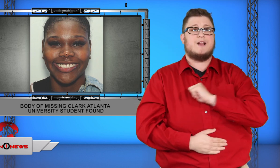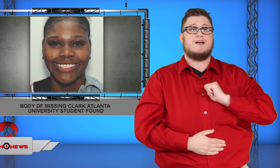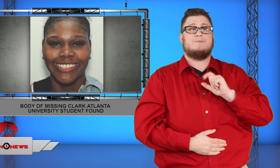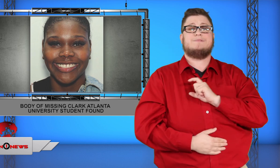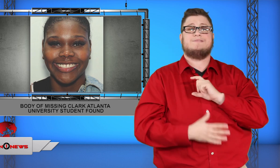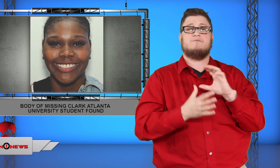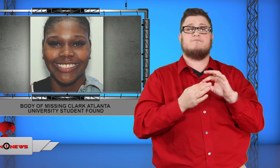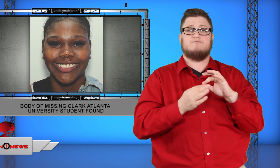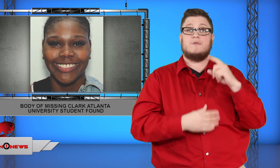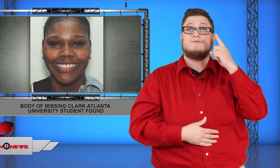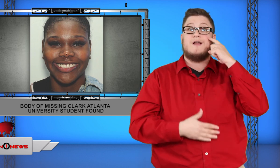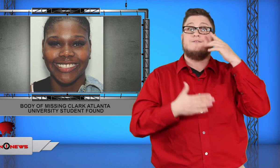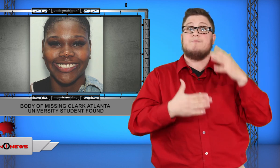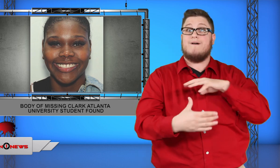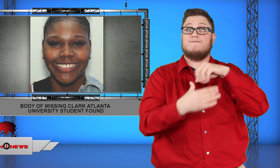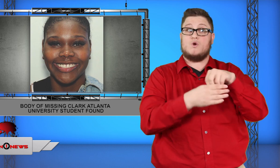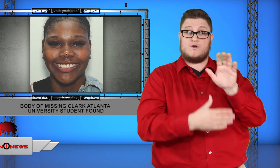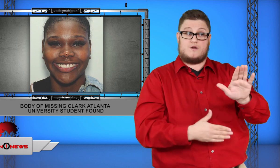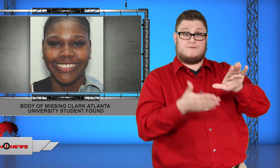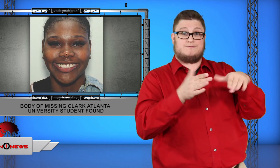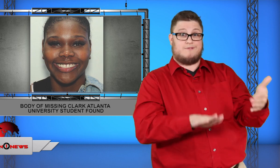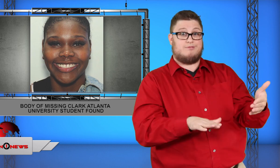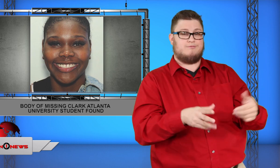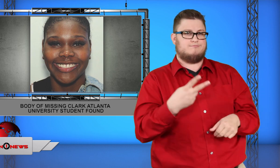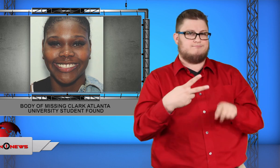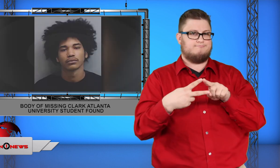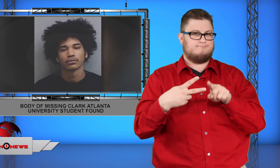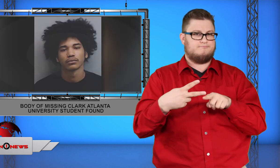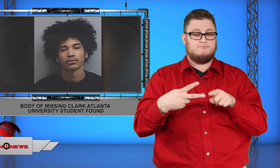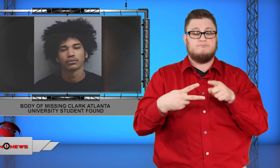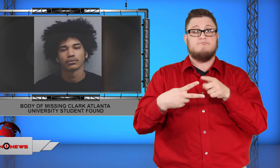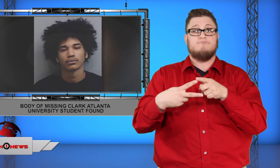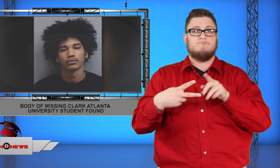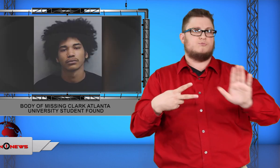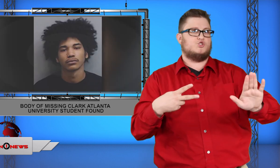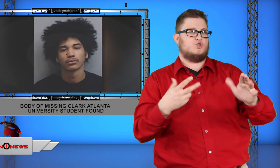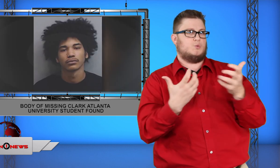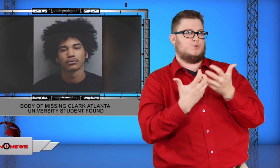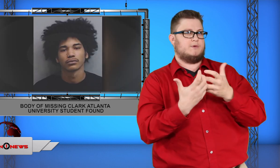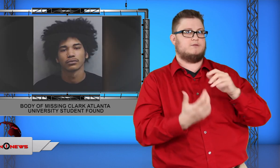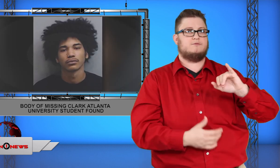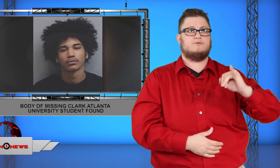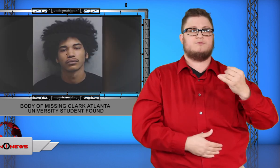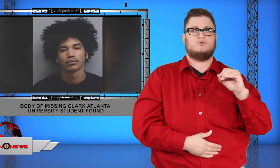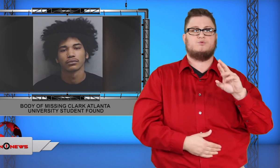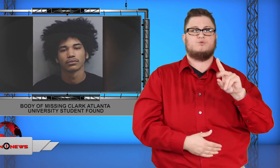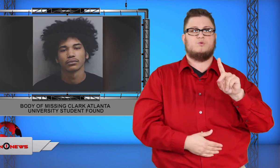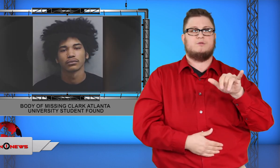Atlanta police say the suspects in her death are Crawford's roommate, twenty-one-year-old